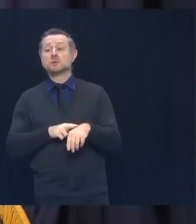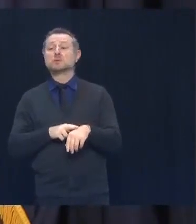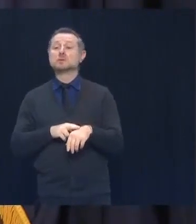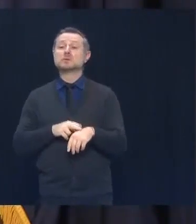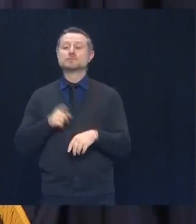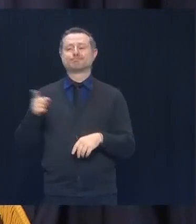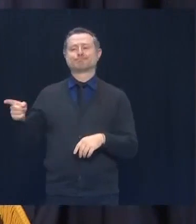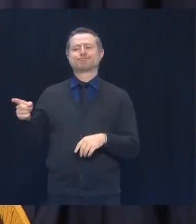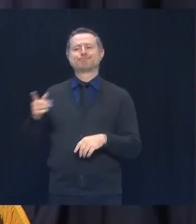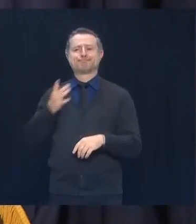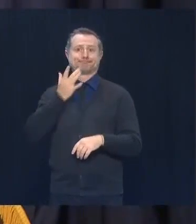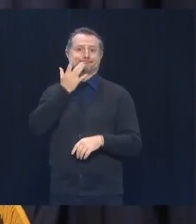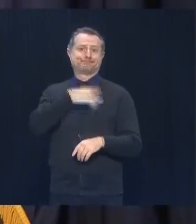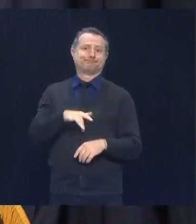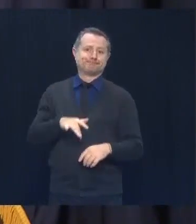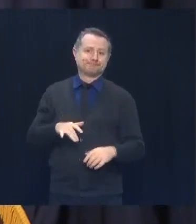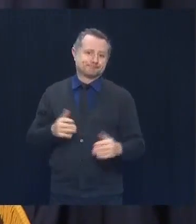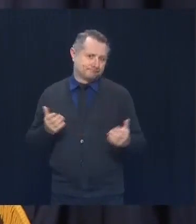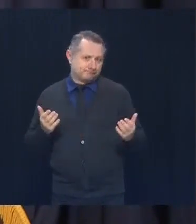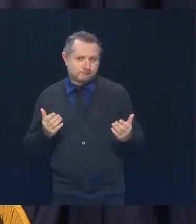MORE PROGRESS I'M GOING TO SPEAK ABOUT TODAY, DOING IT AS A VOLUNTEER.